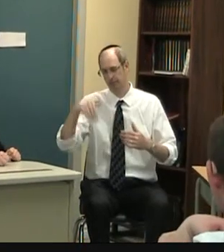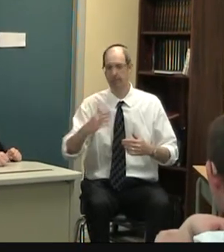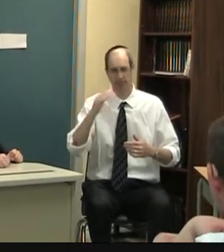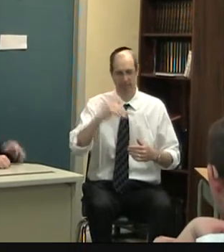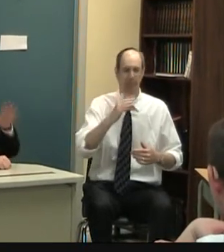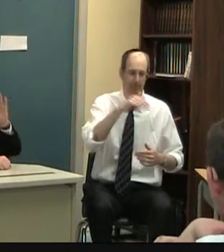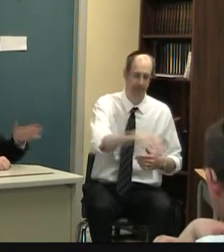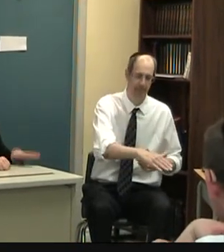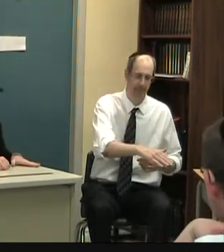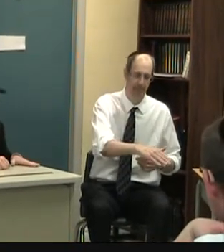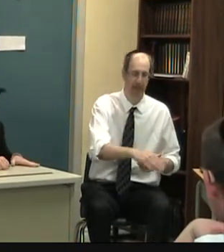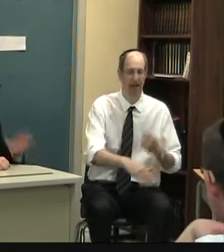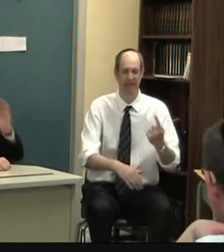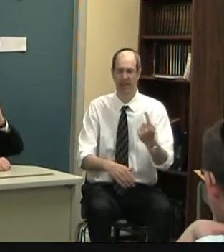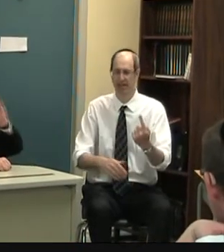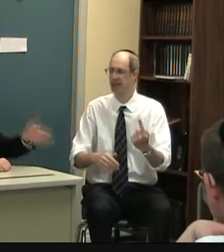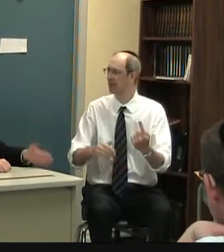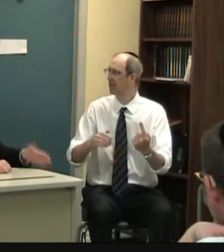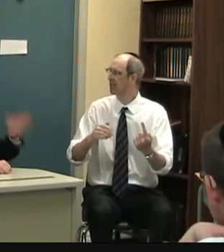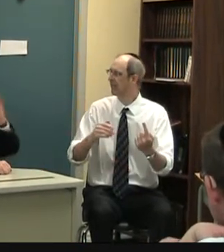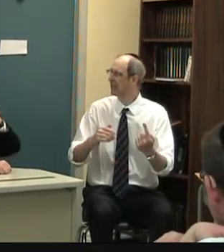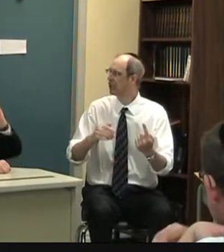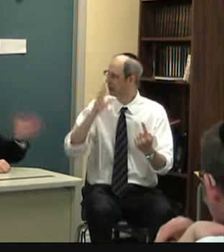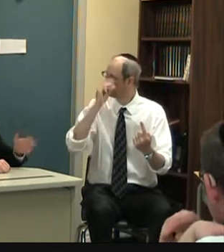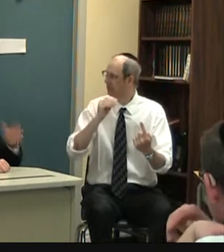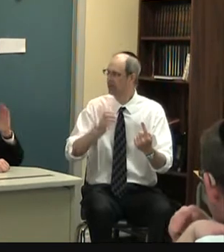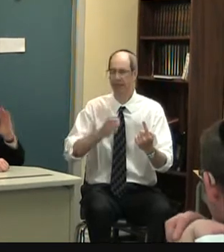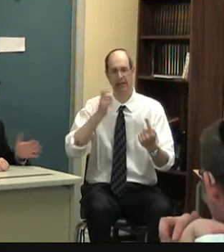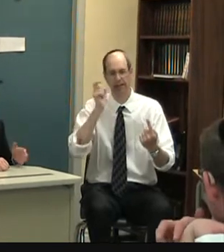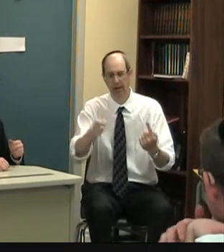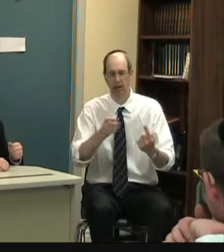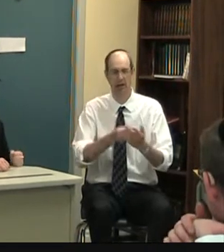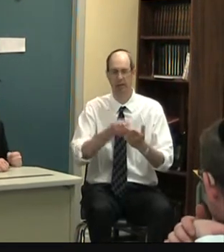anyway this big fear and he was a clear and he gave stuck and he was a good man and he feared